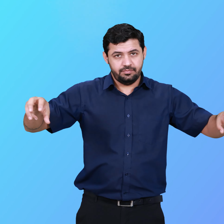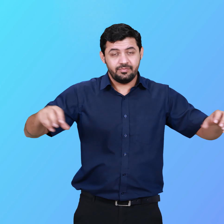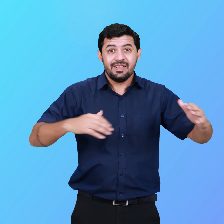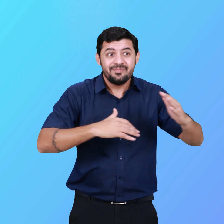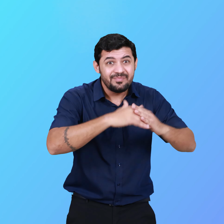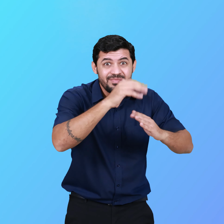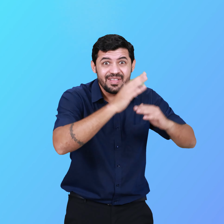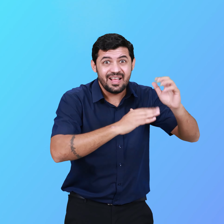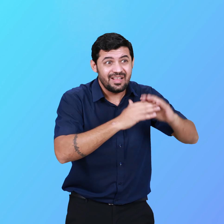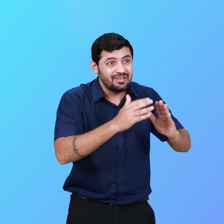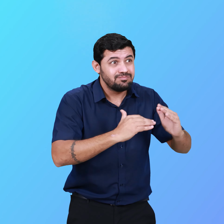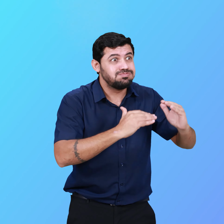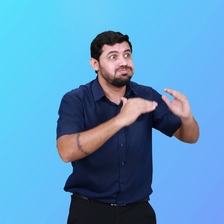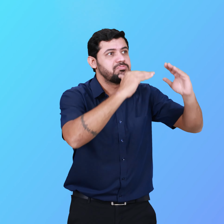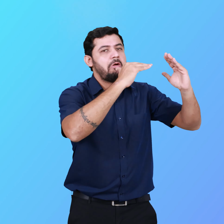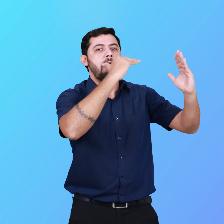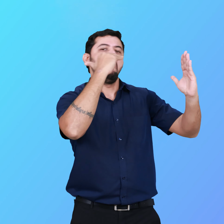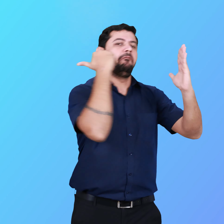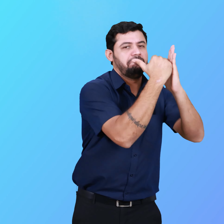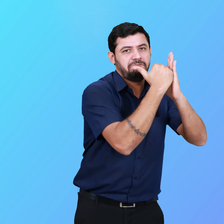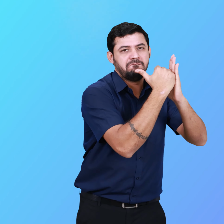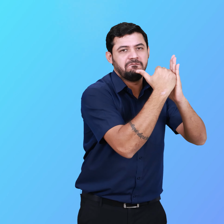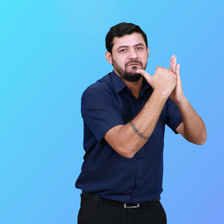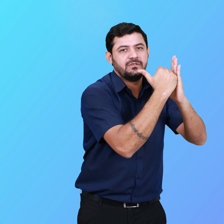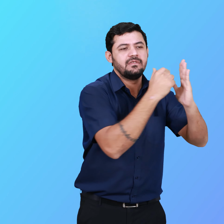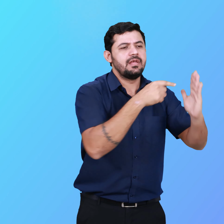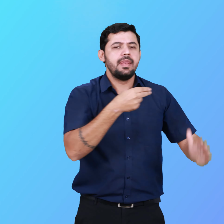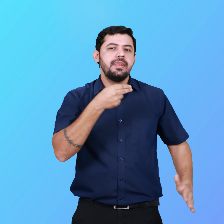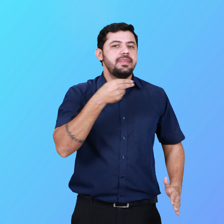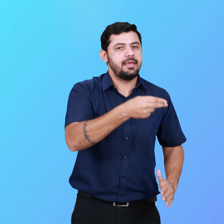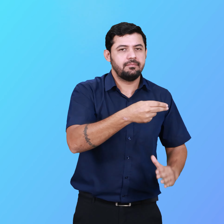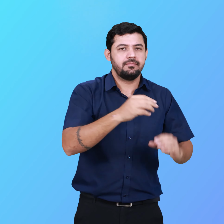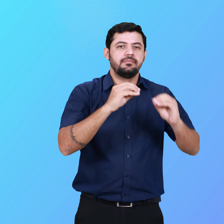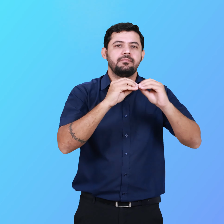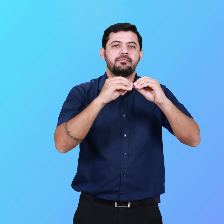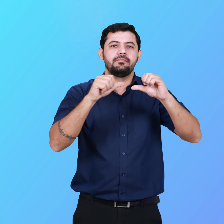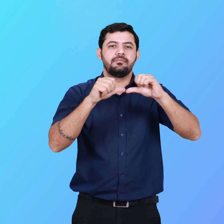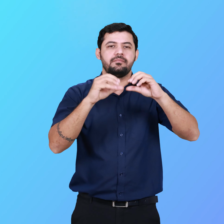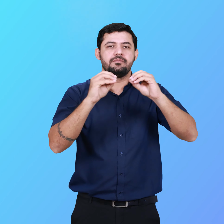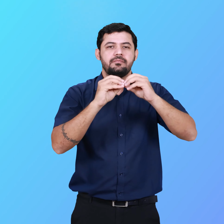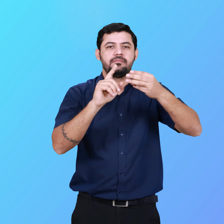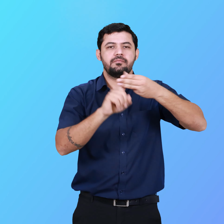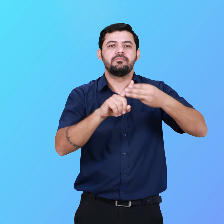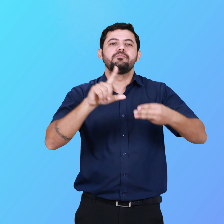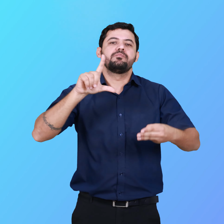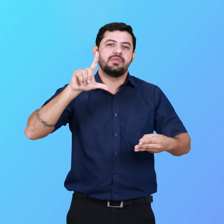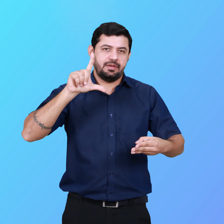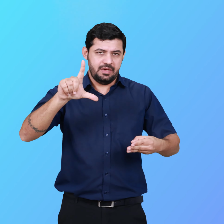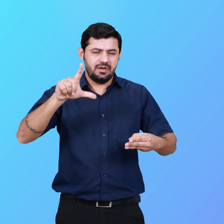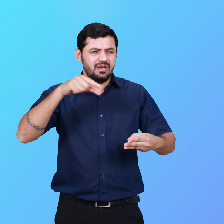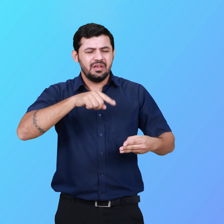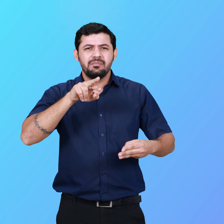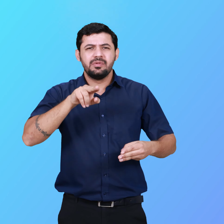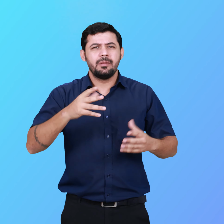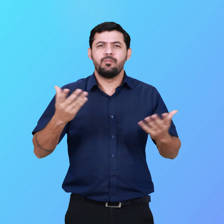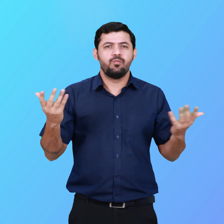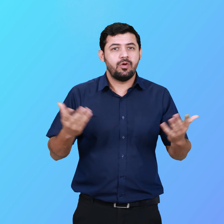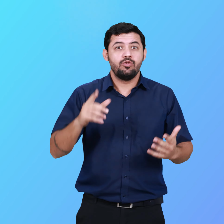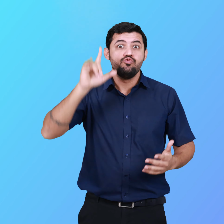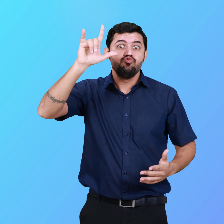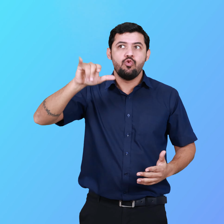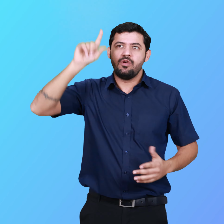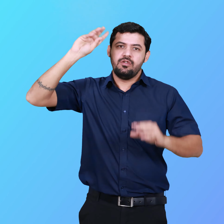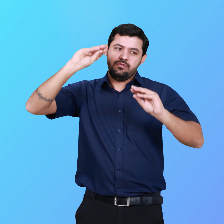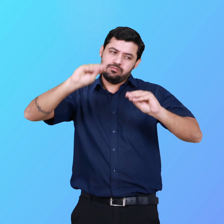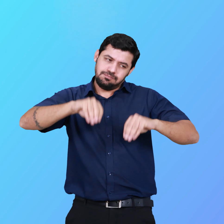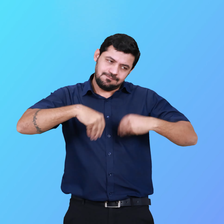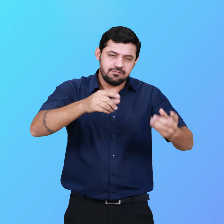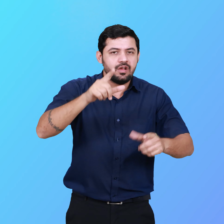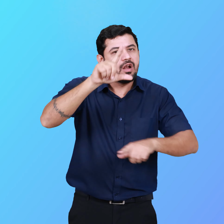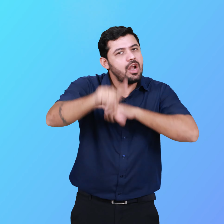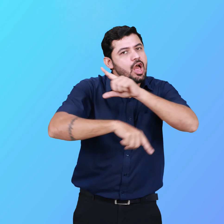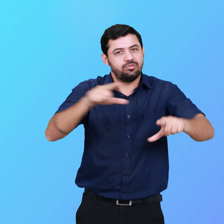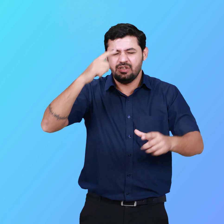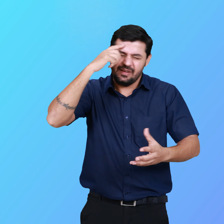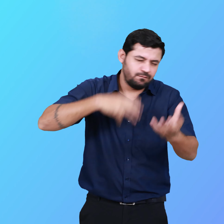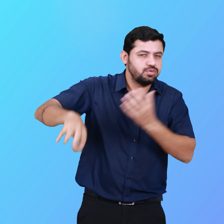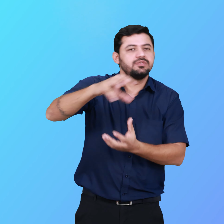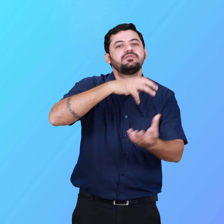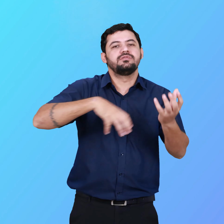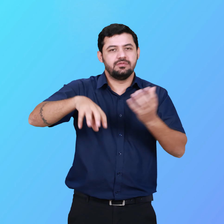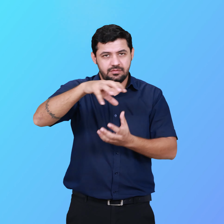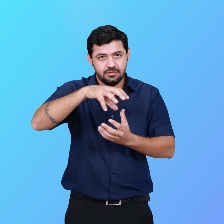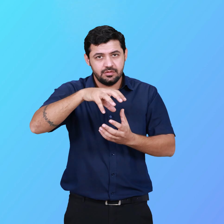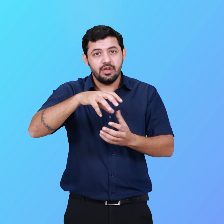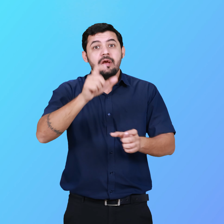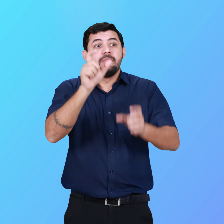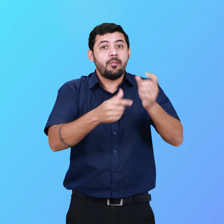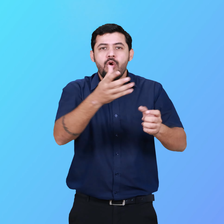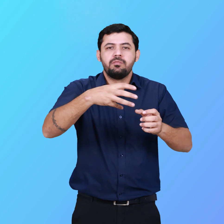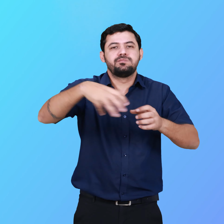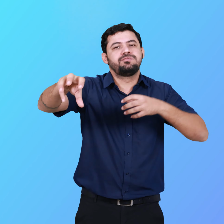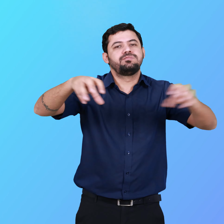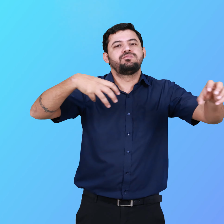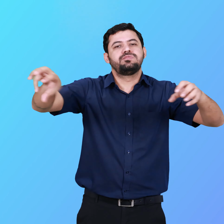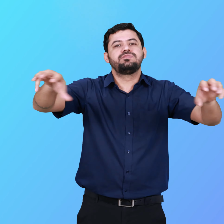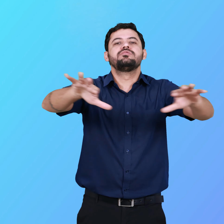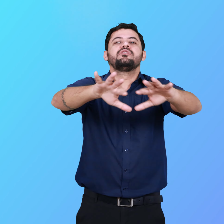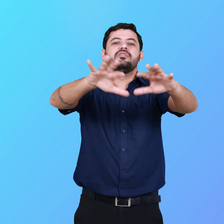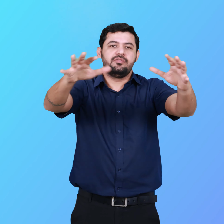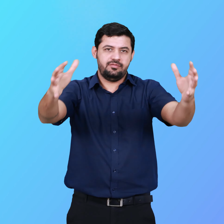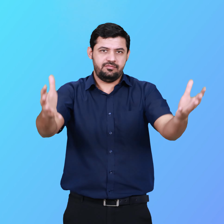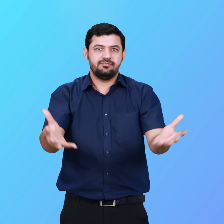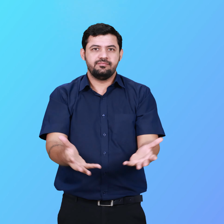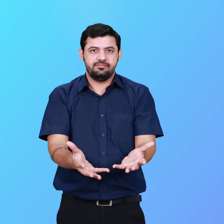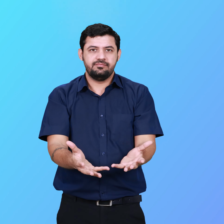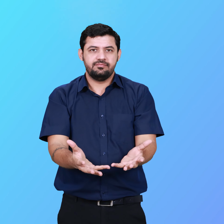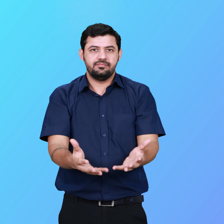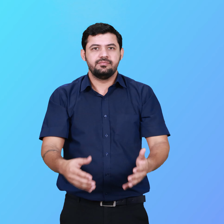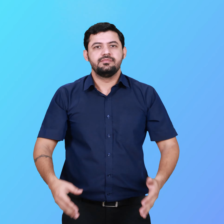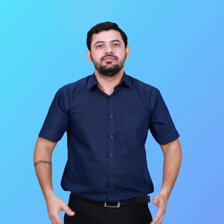So that place is now called Babel because there the LORD confused the language of the whole world. This is how he scattered them all over the earth.